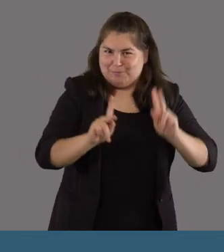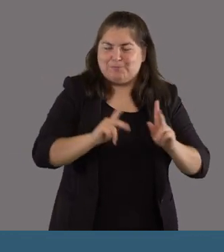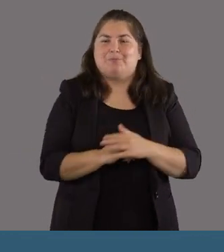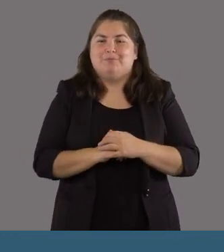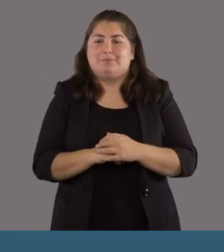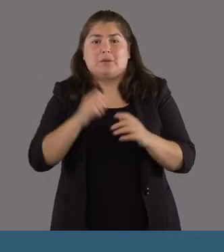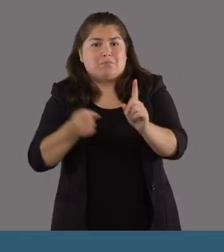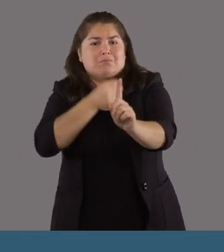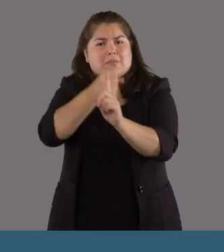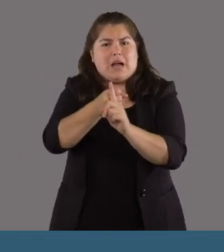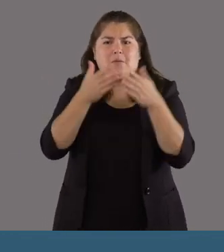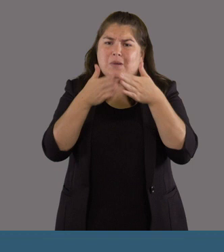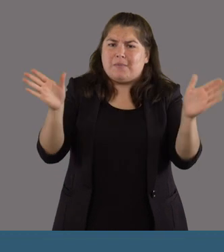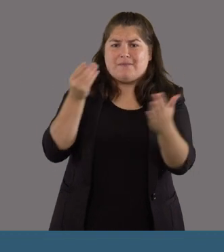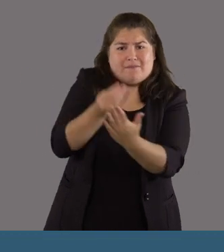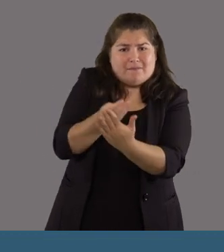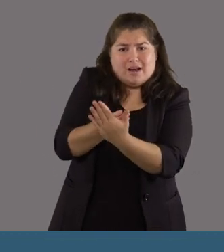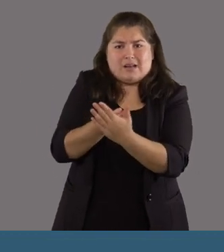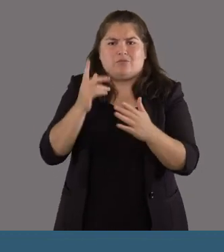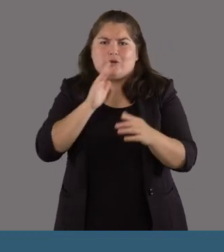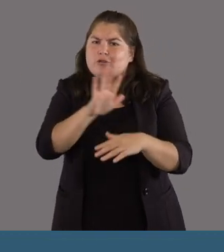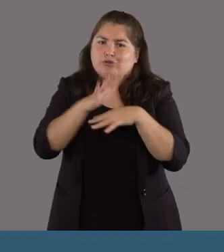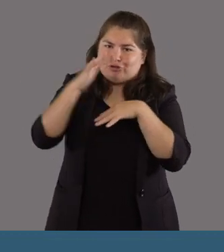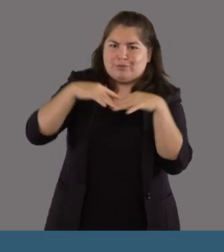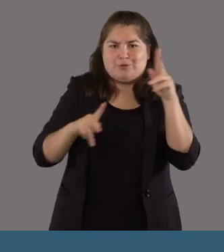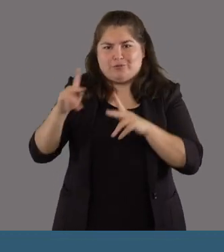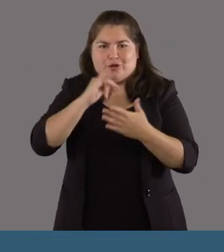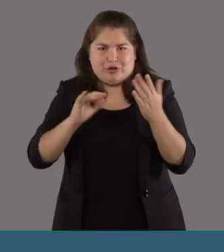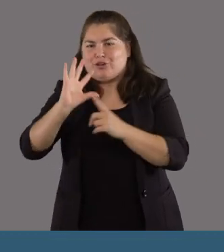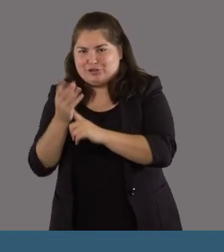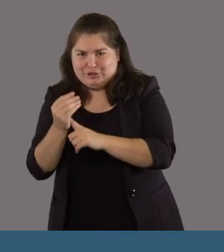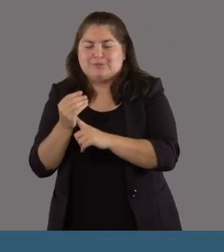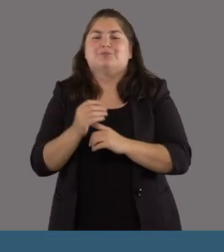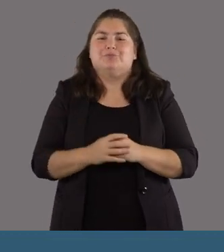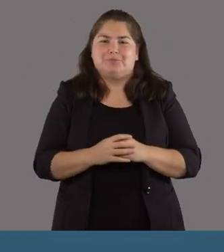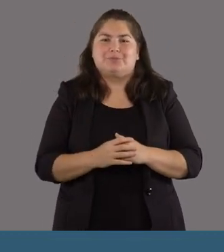* the impact of public funding for Indigenous arts and cultures;